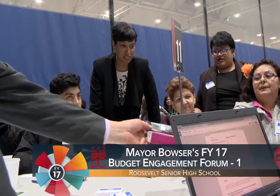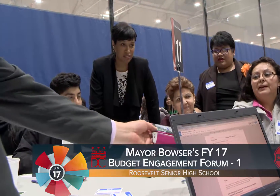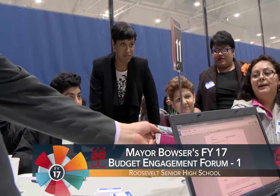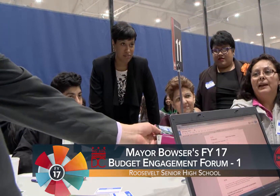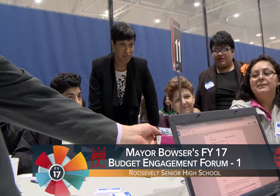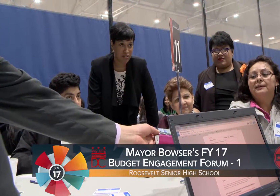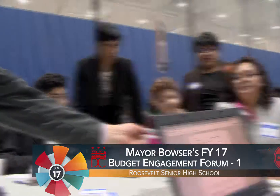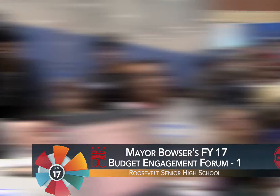WE DIDN'T GO THAT BADLY OVERBOARD.